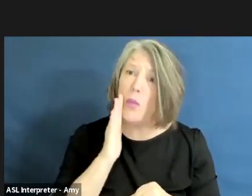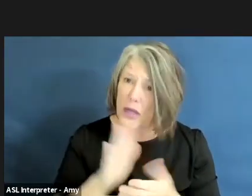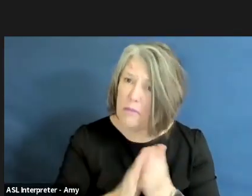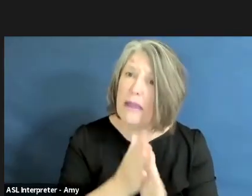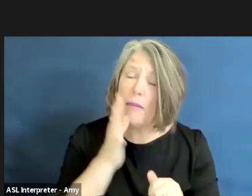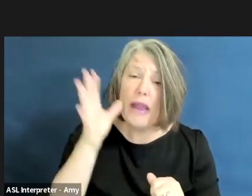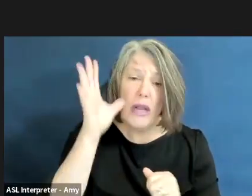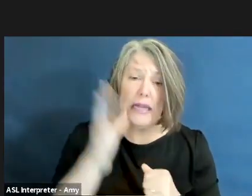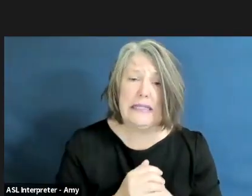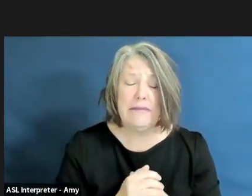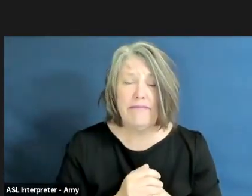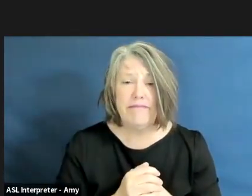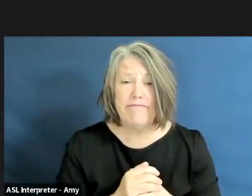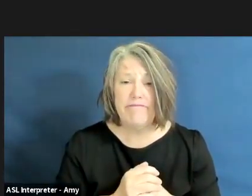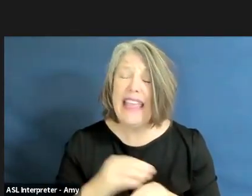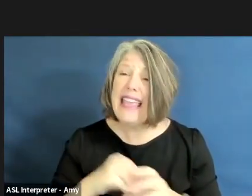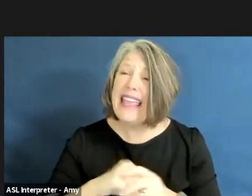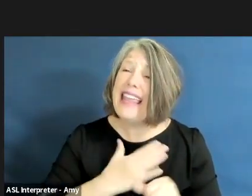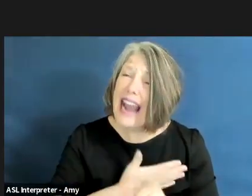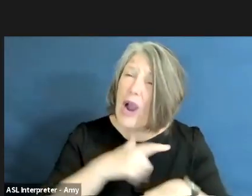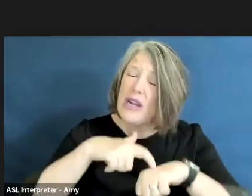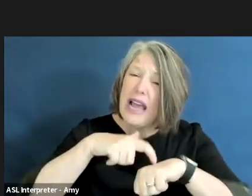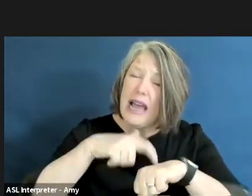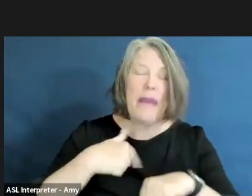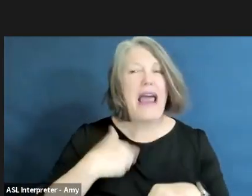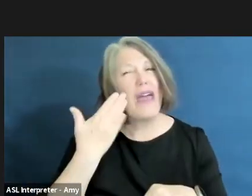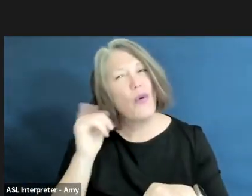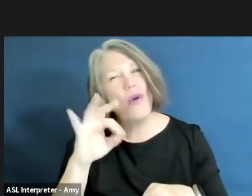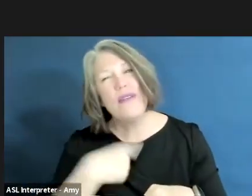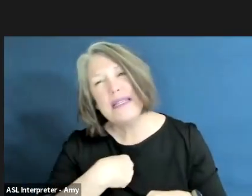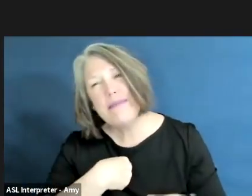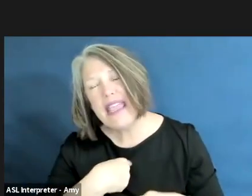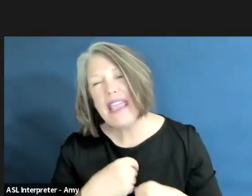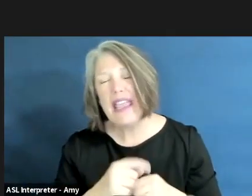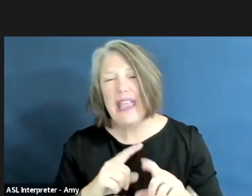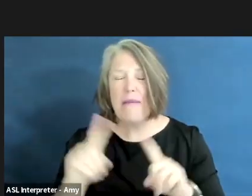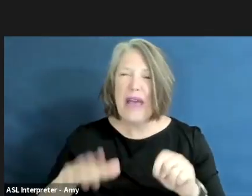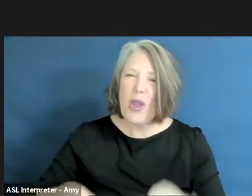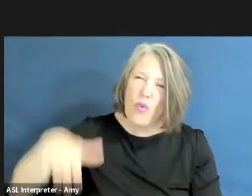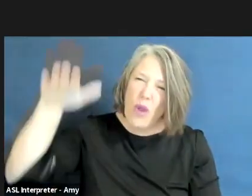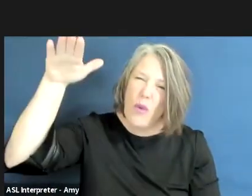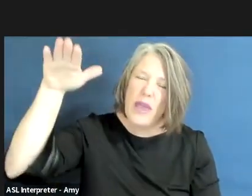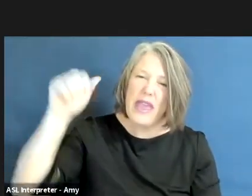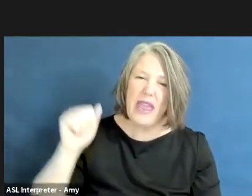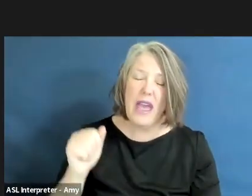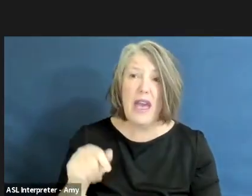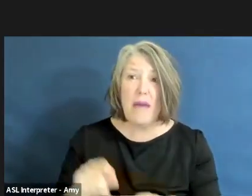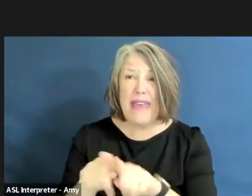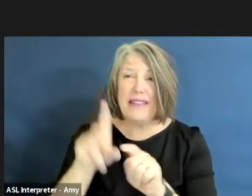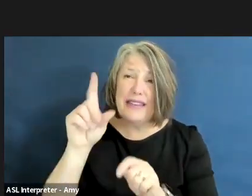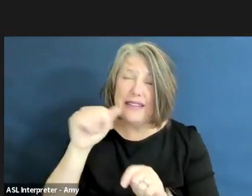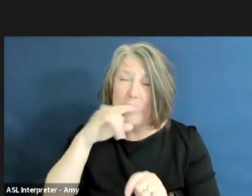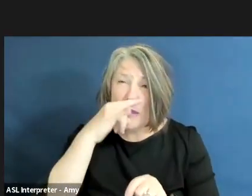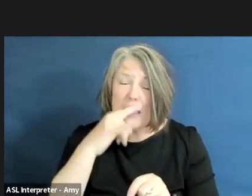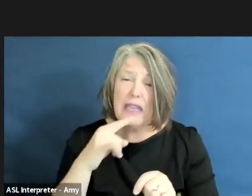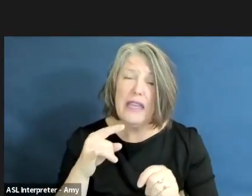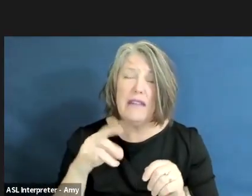Just I don't know if it's me, but growing up as a disabled kid, as a disabled person,